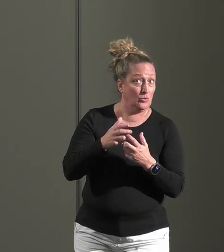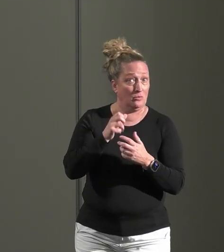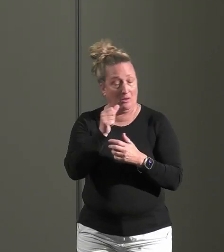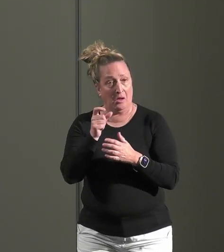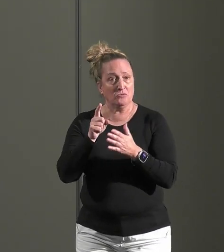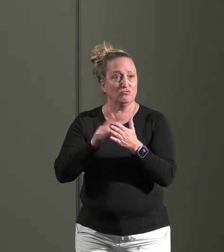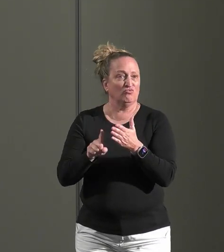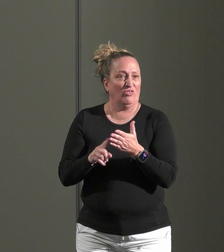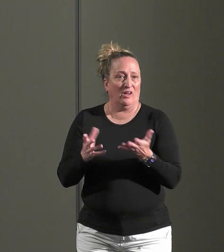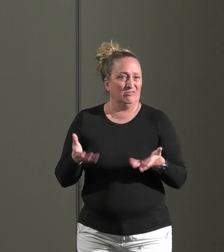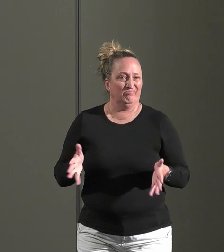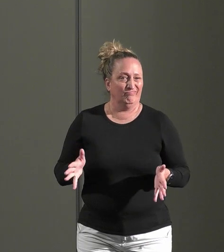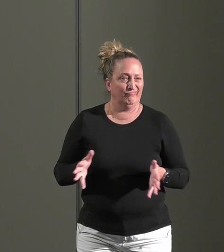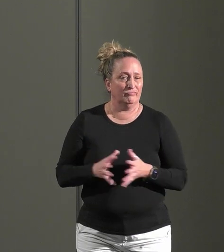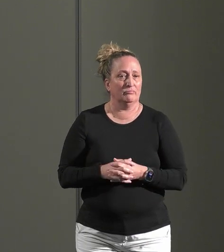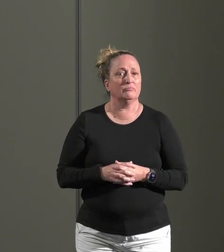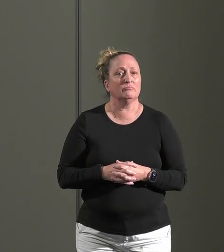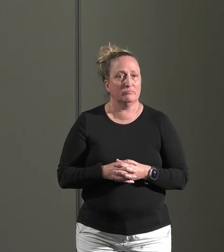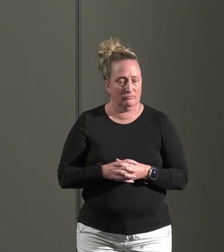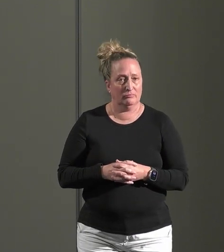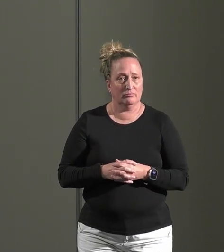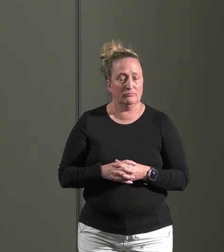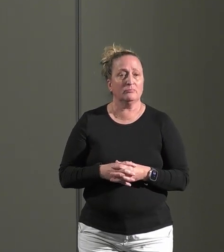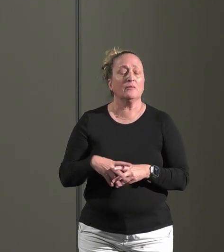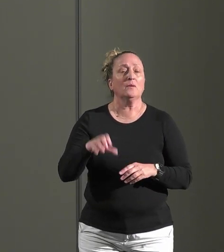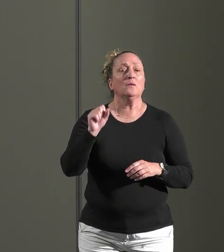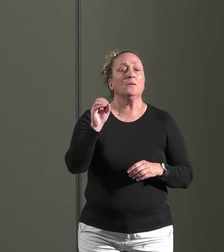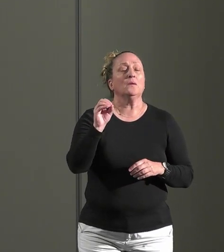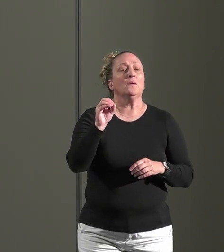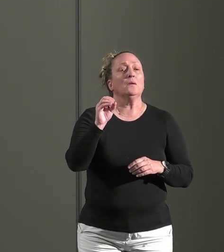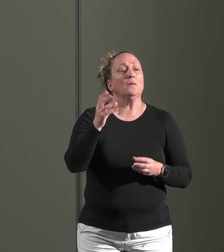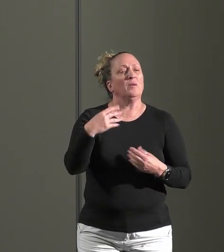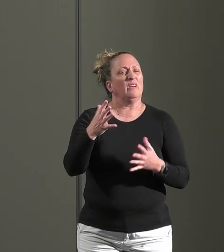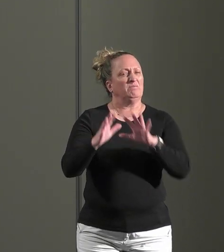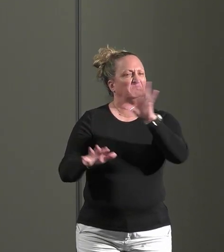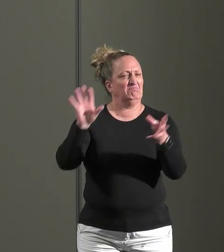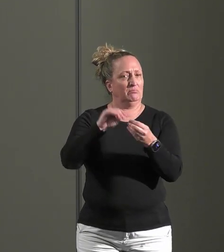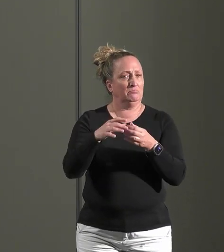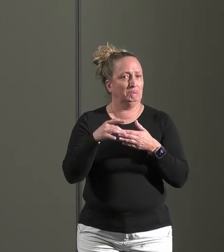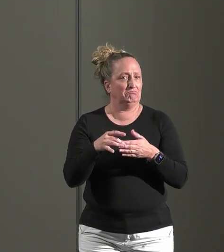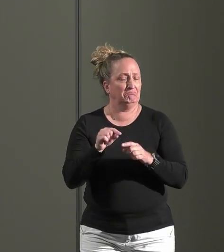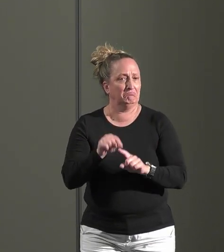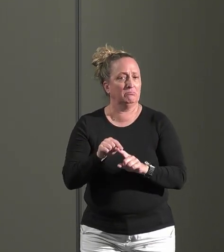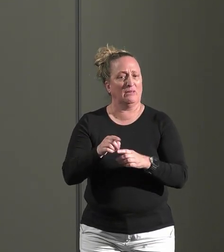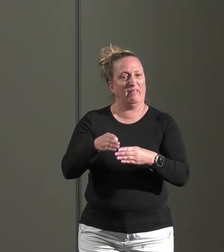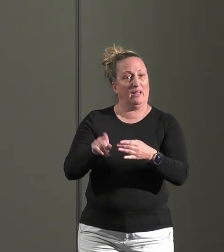see if it is accessible or not. And so it provides the overall guidance and end check to see if it is